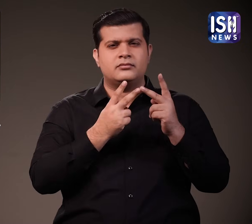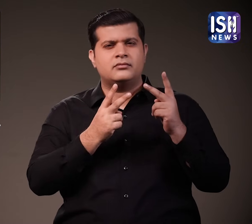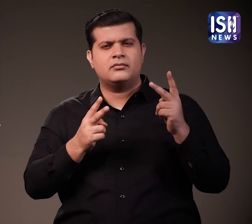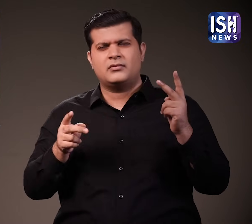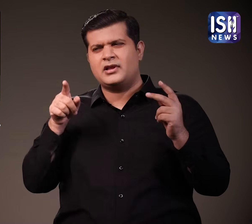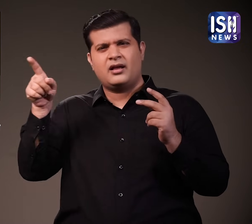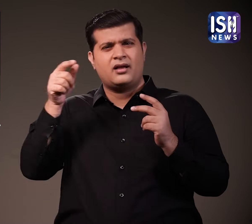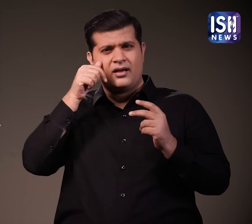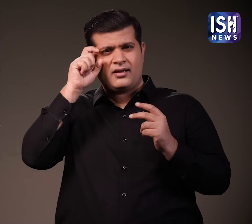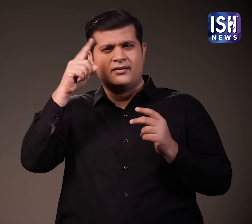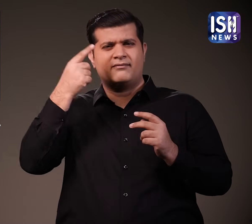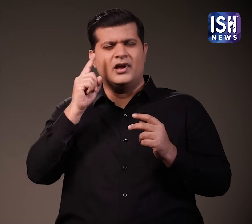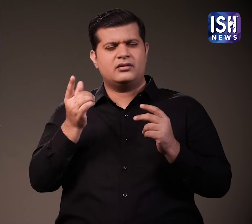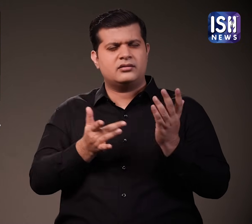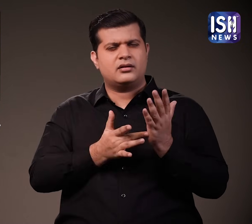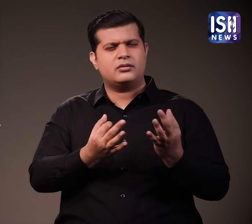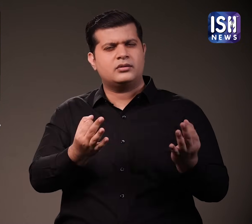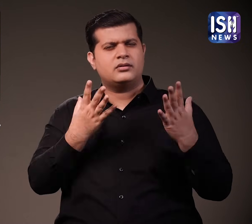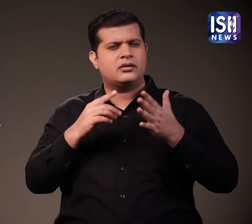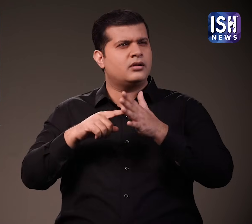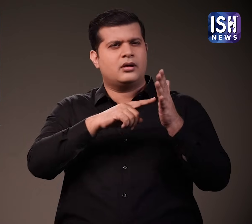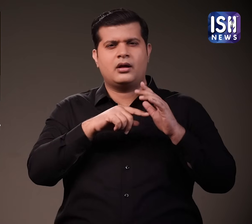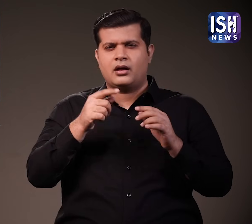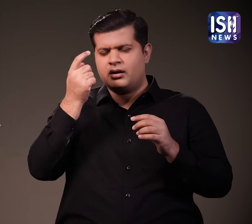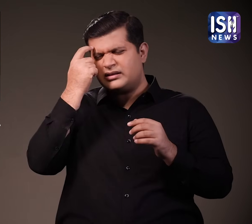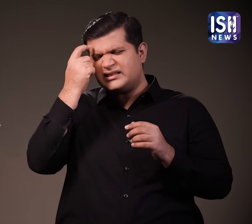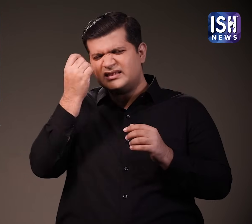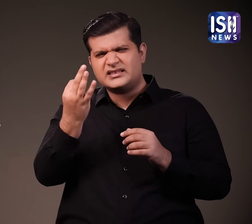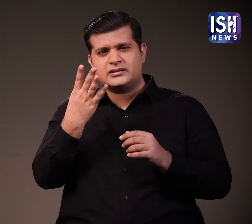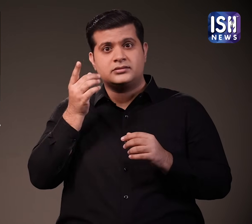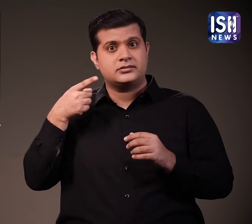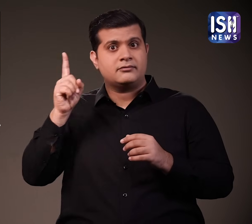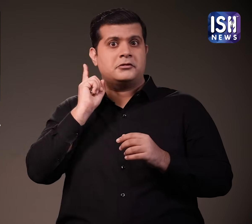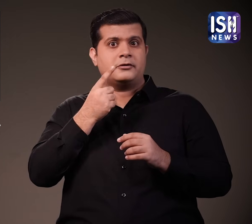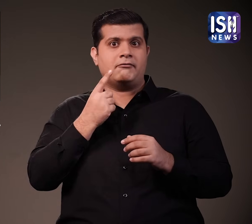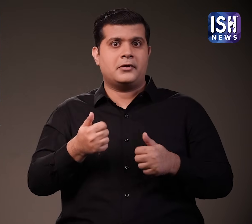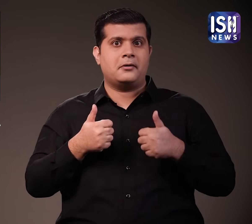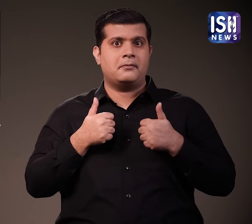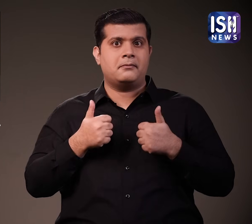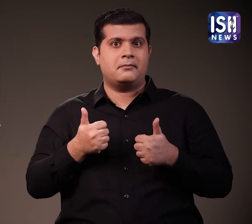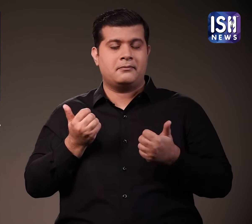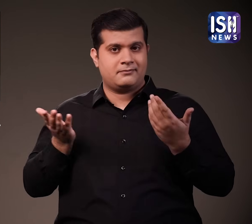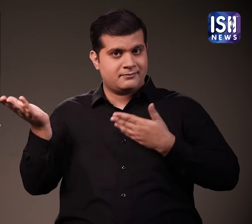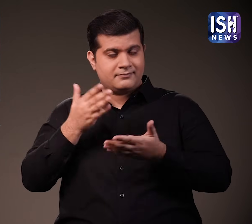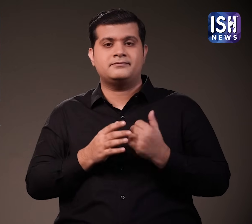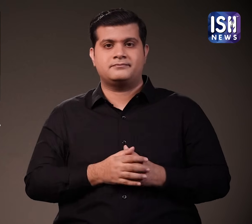Aqil's father who is Deaf has installed many such features in the house.